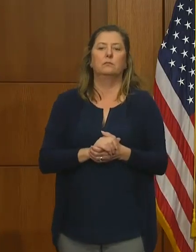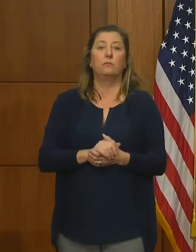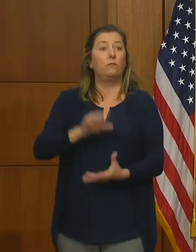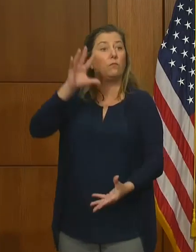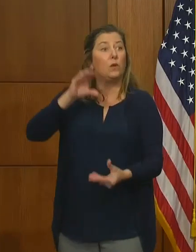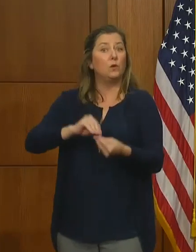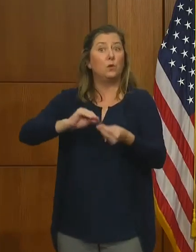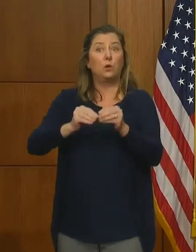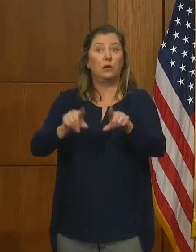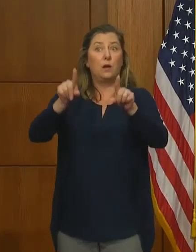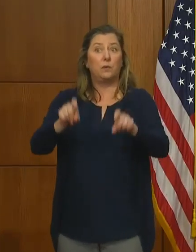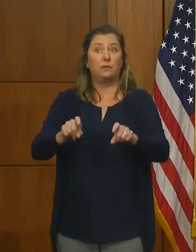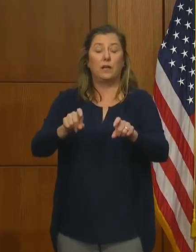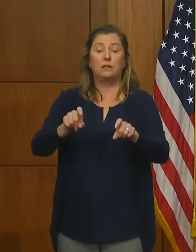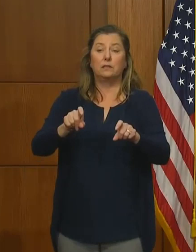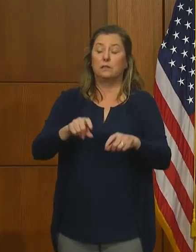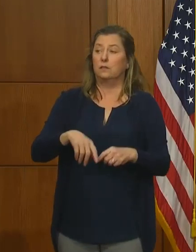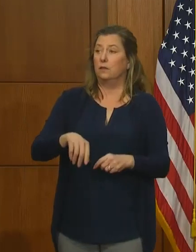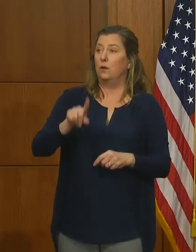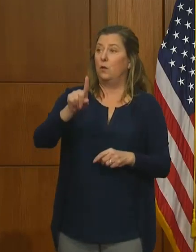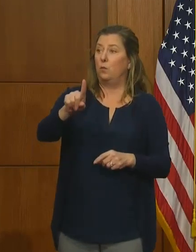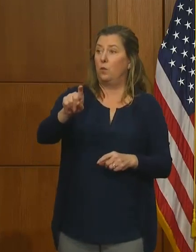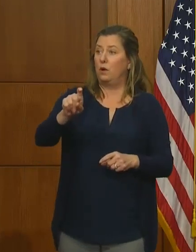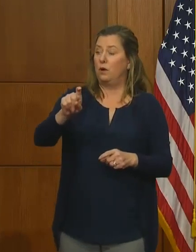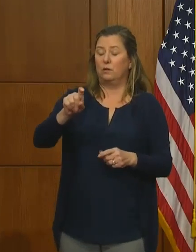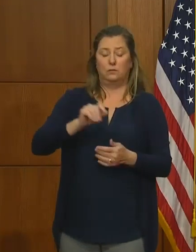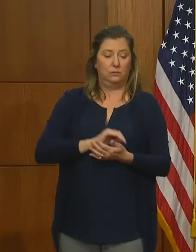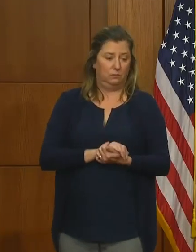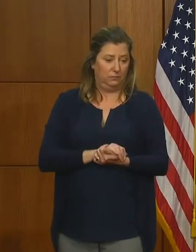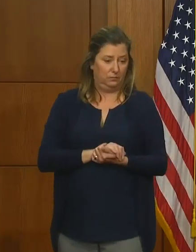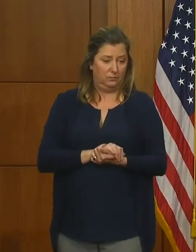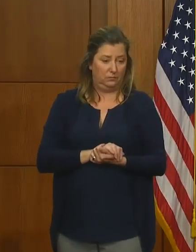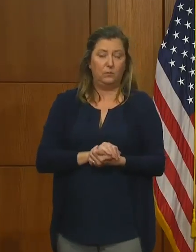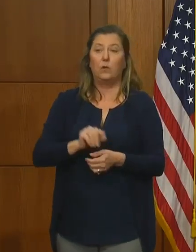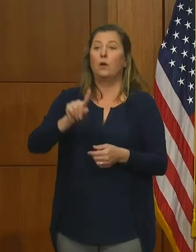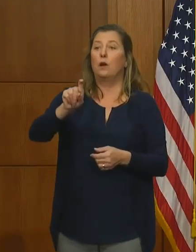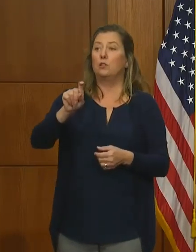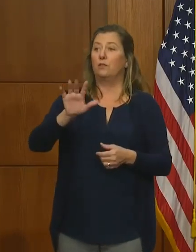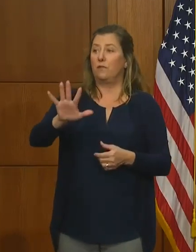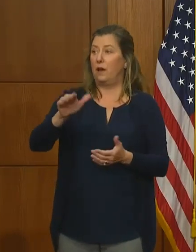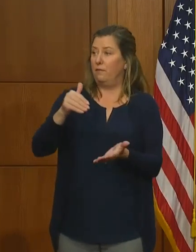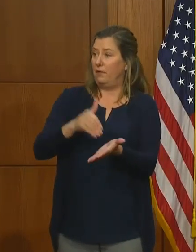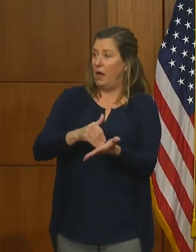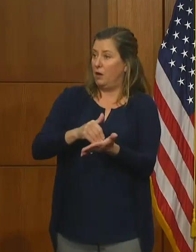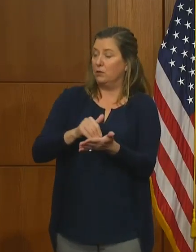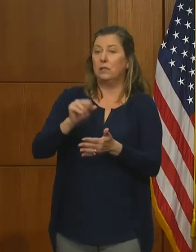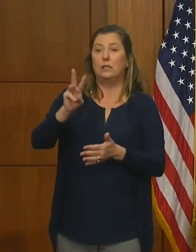CASES TOTAL TESTS NOW NUMBER